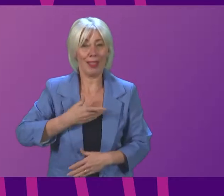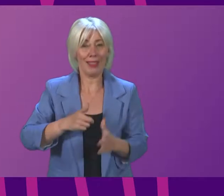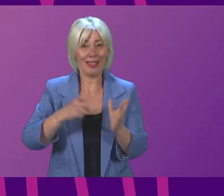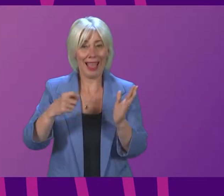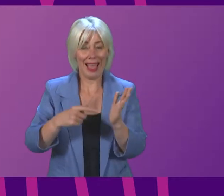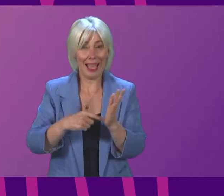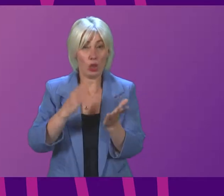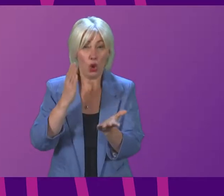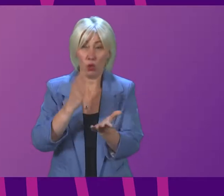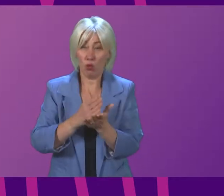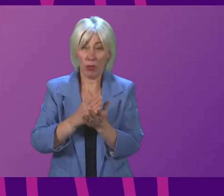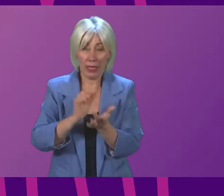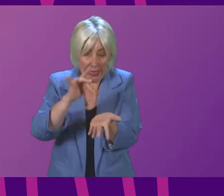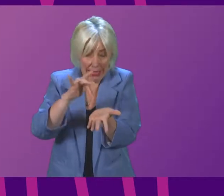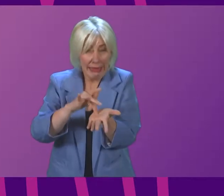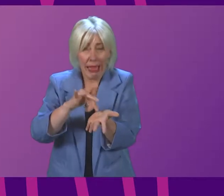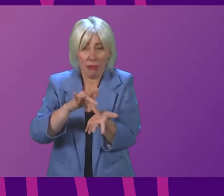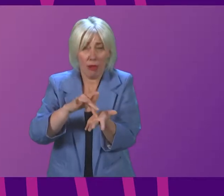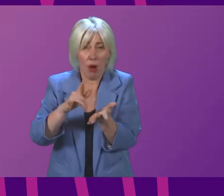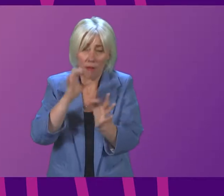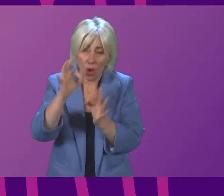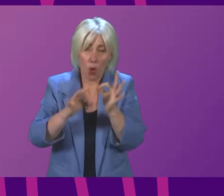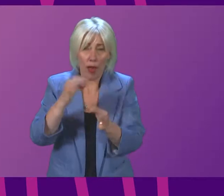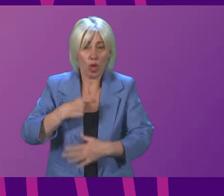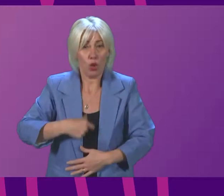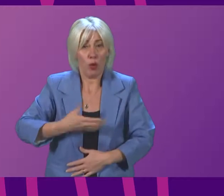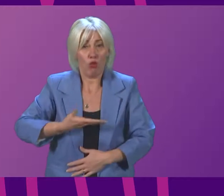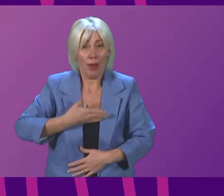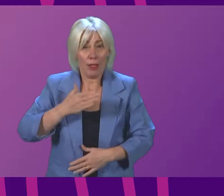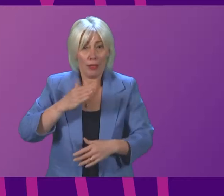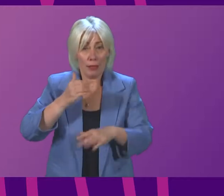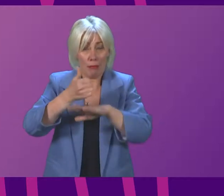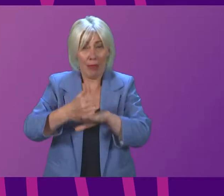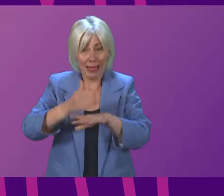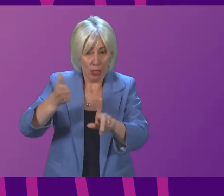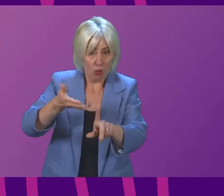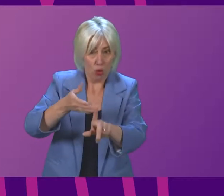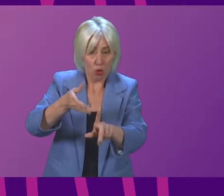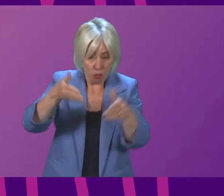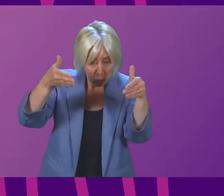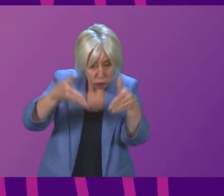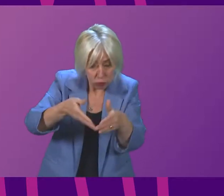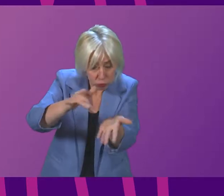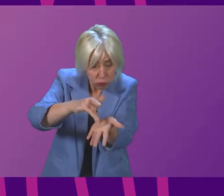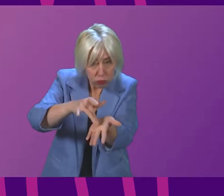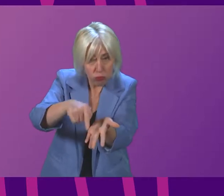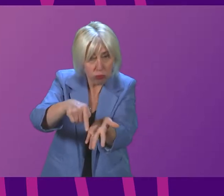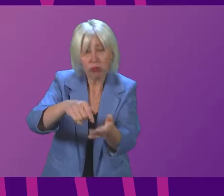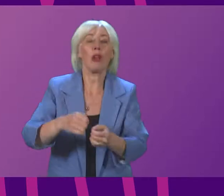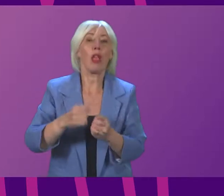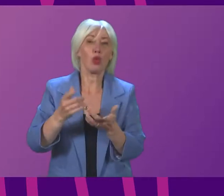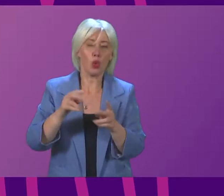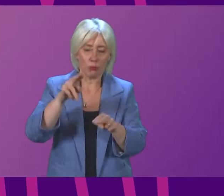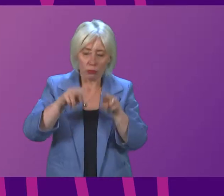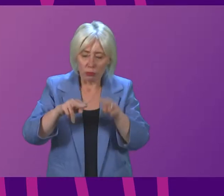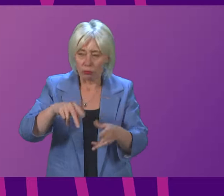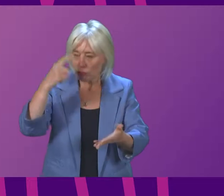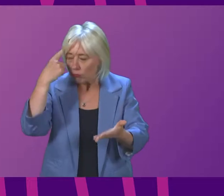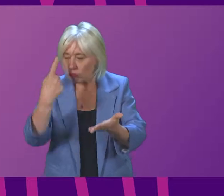the heart of the inquiry. That involves an assessment of decision making in